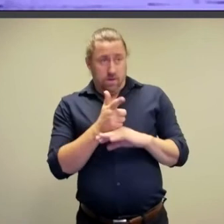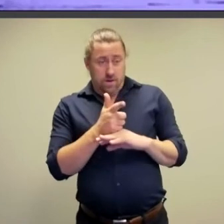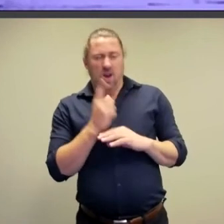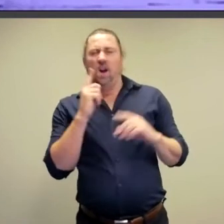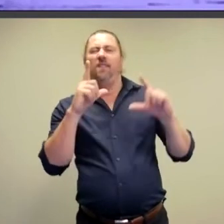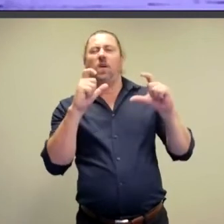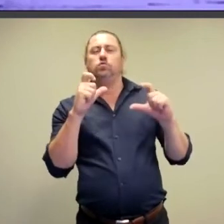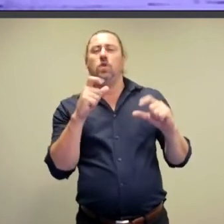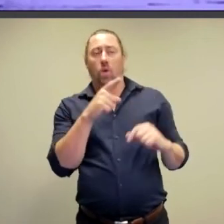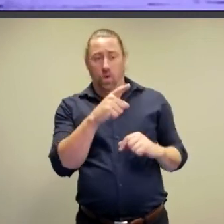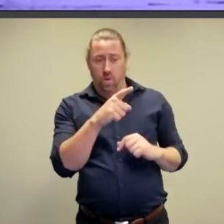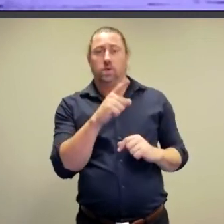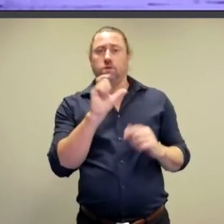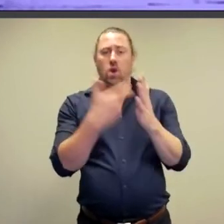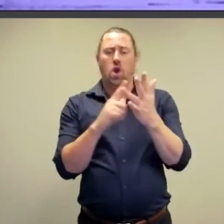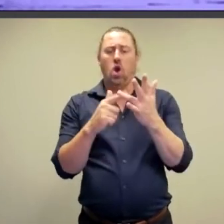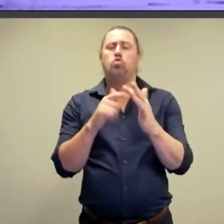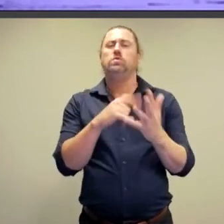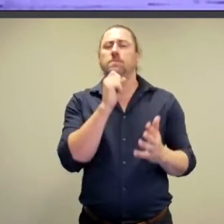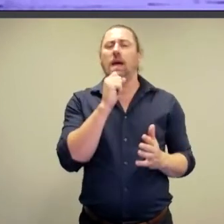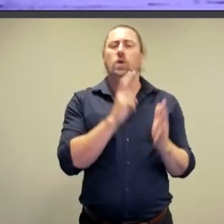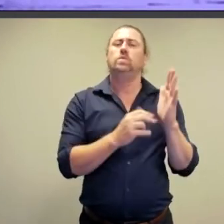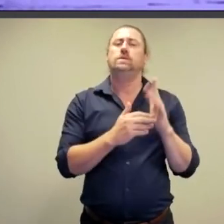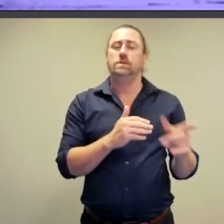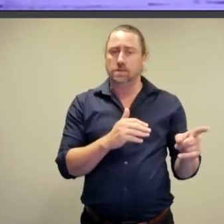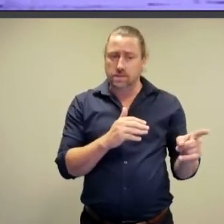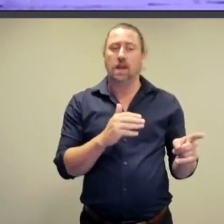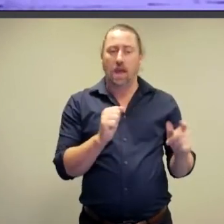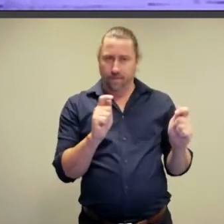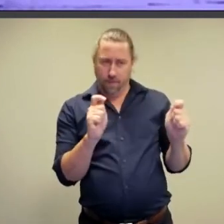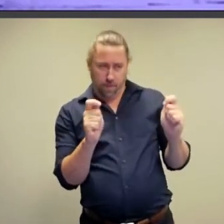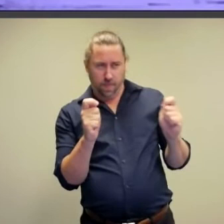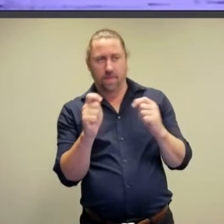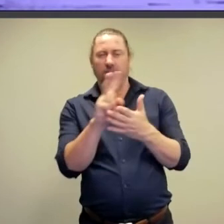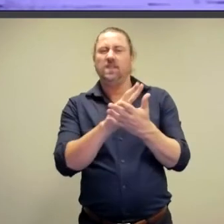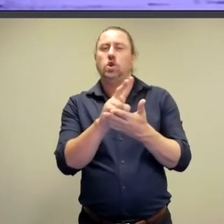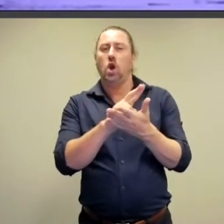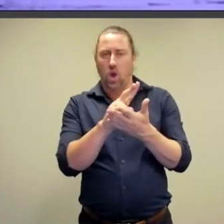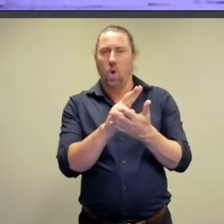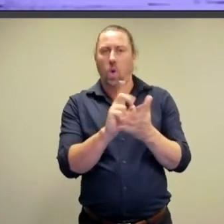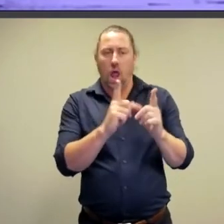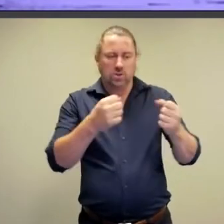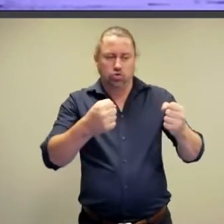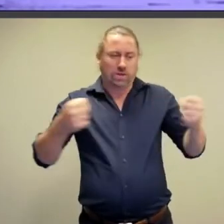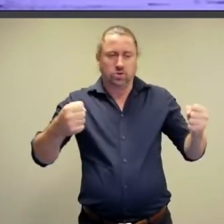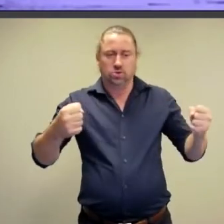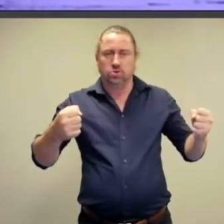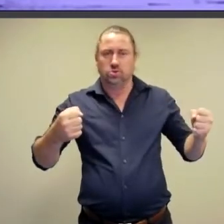the artist, Crooks has manipulated this video, kind of stretching out and slicing